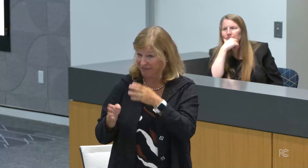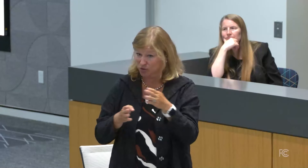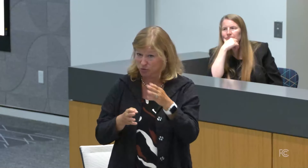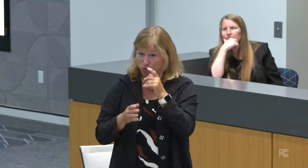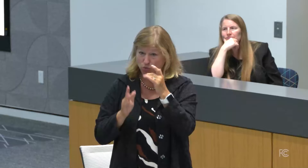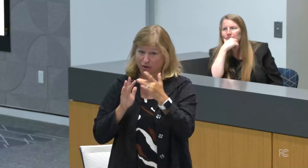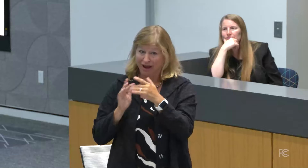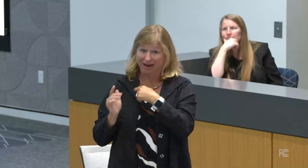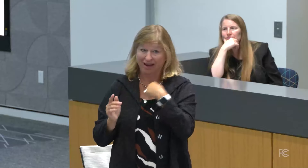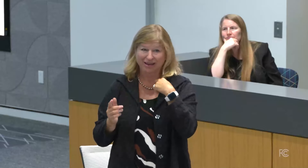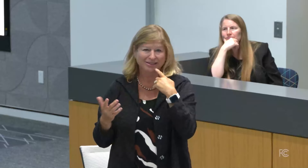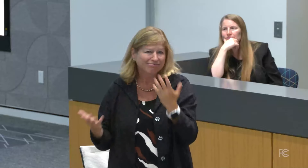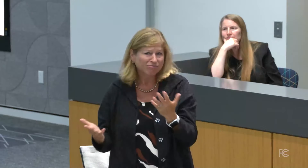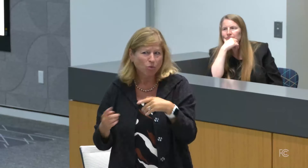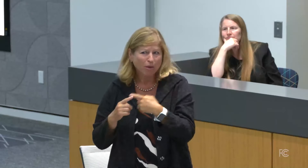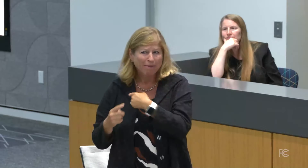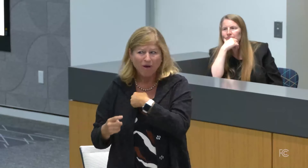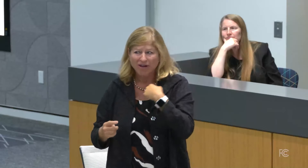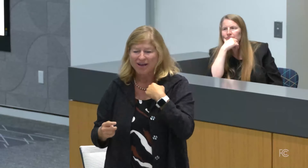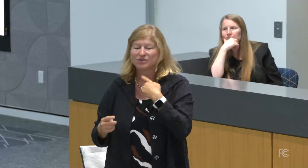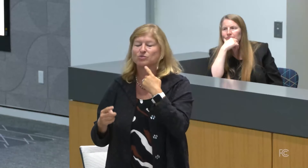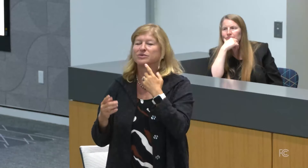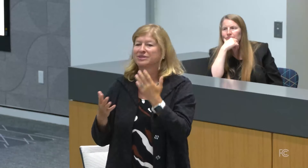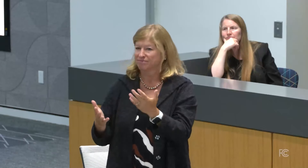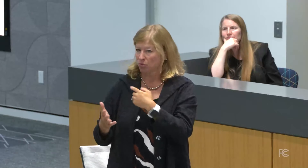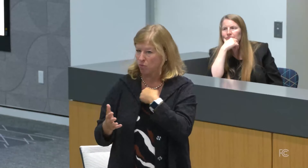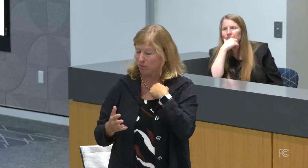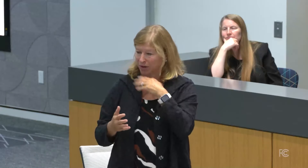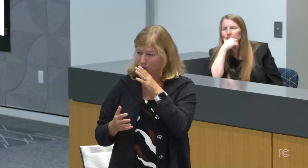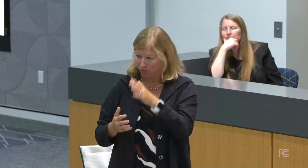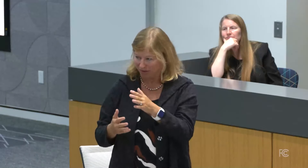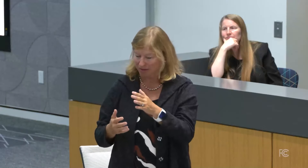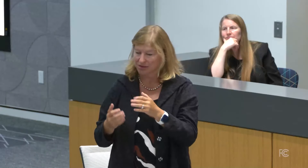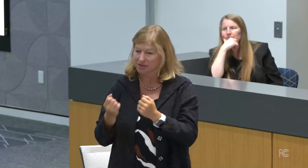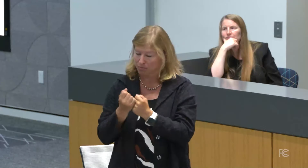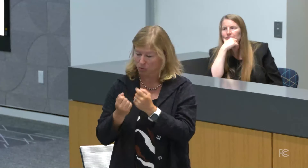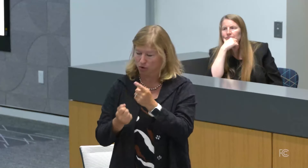CHAT FUNCTION. WE TRY TO BE CREATIVE IN SUPPORTING EVERYONE WHO